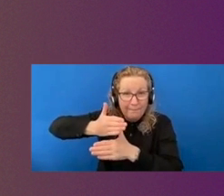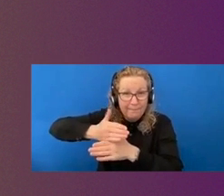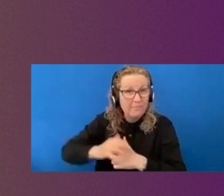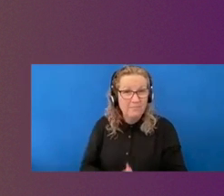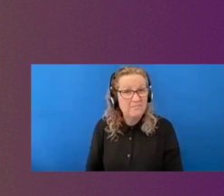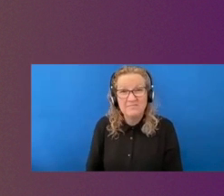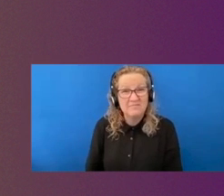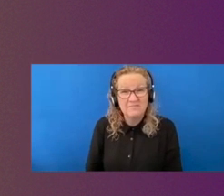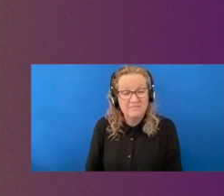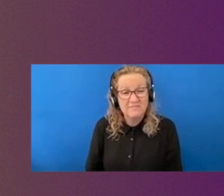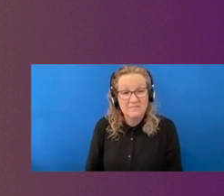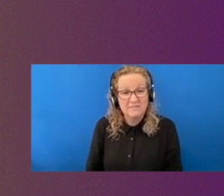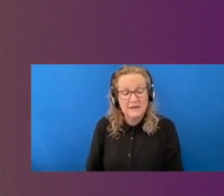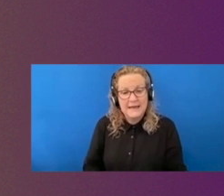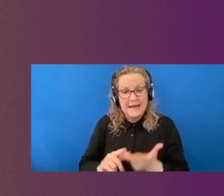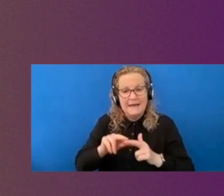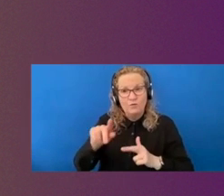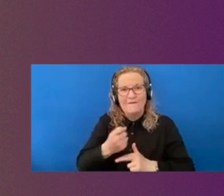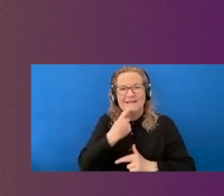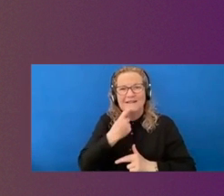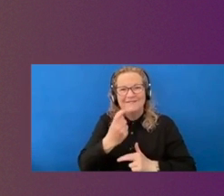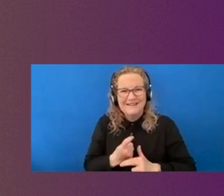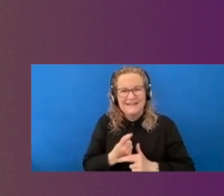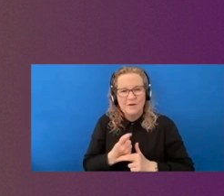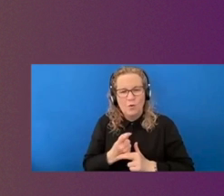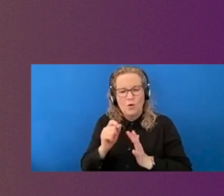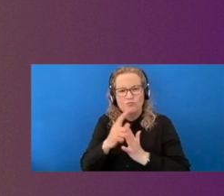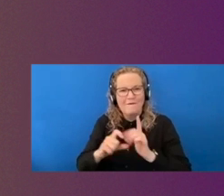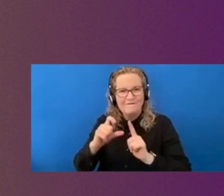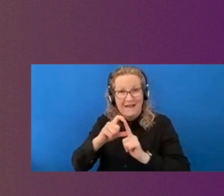if you have a severe or profound disability type and I would be categorised at